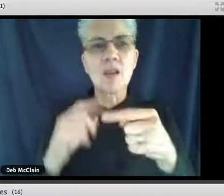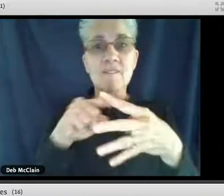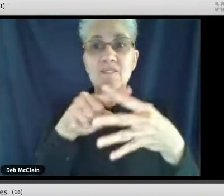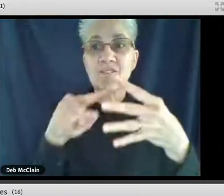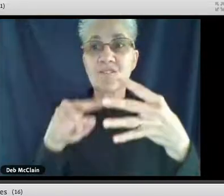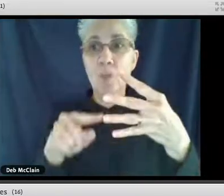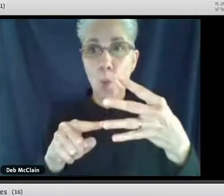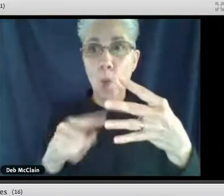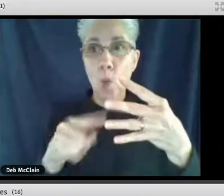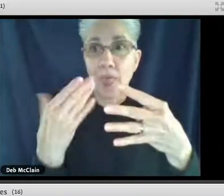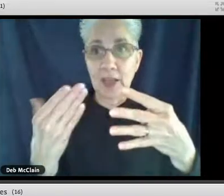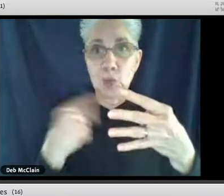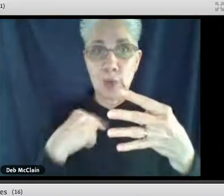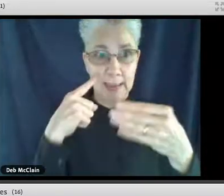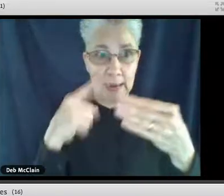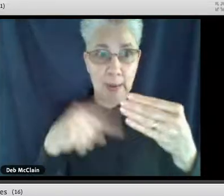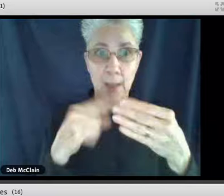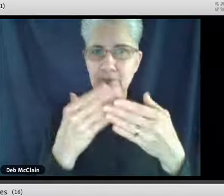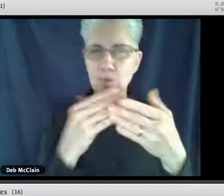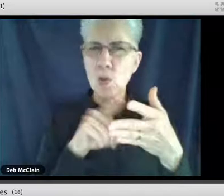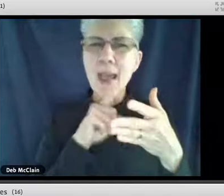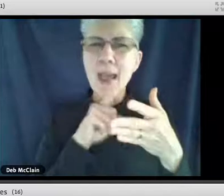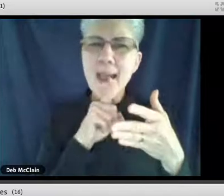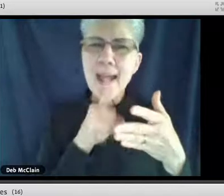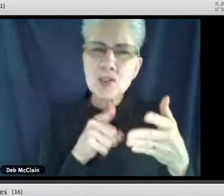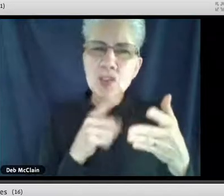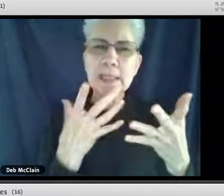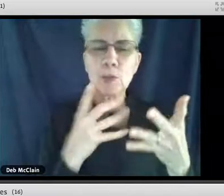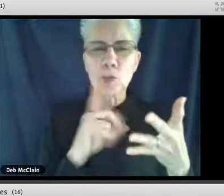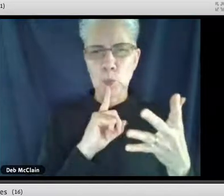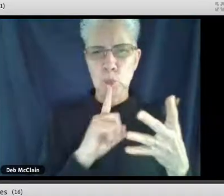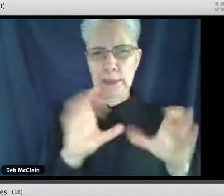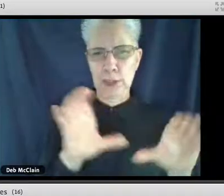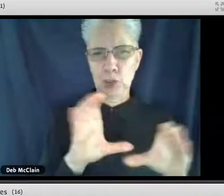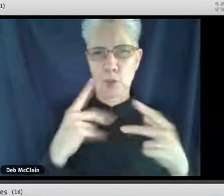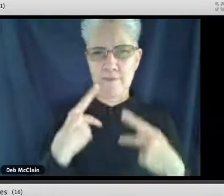before you actually really do a physical usability test,